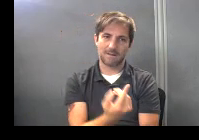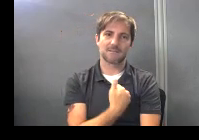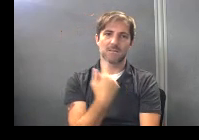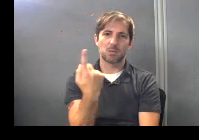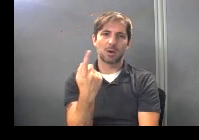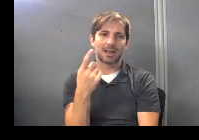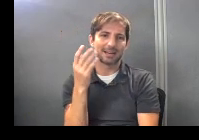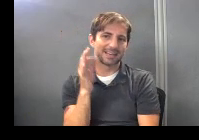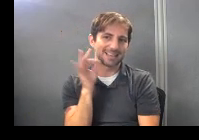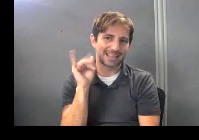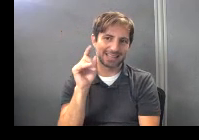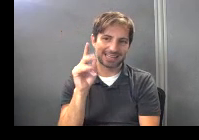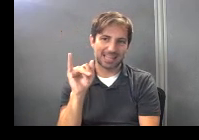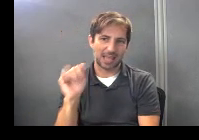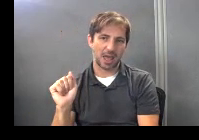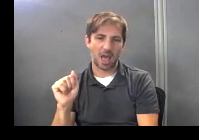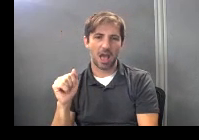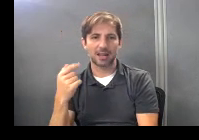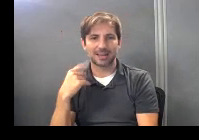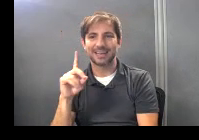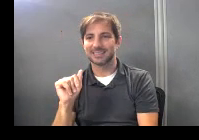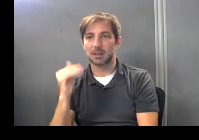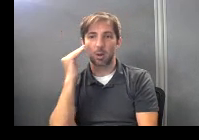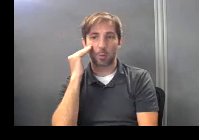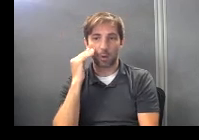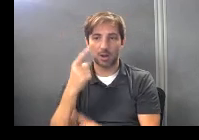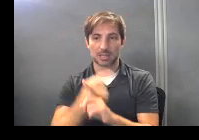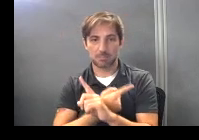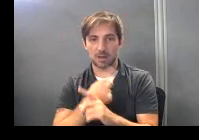INDIANA DID A DISABILITY AWARENESS MONTEVIDEO. YOU CAN CHECK THAT OUT AND THE ACCESS BOARD